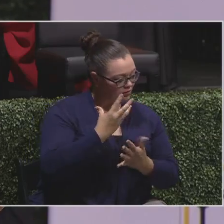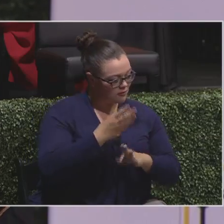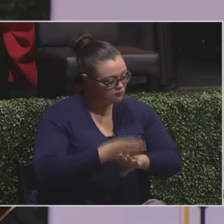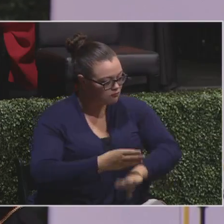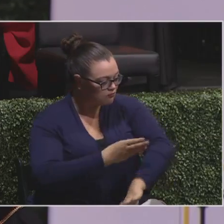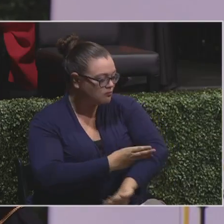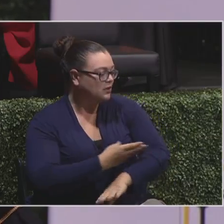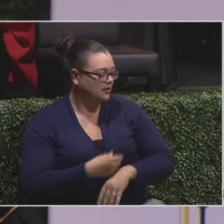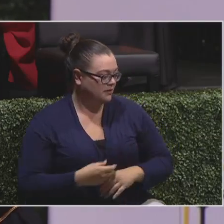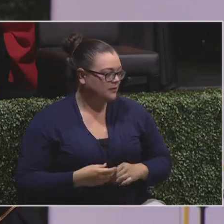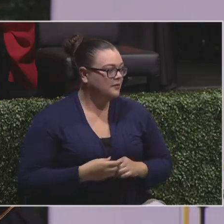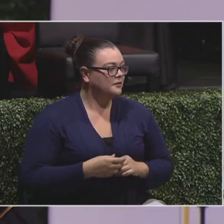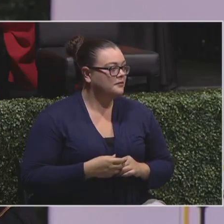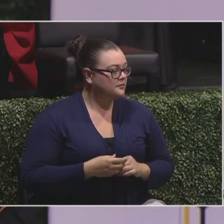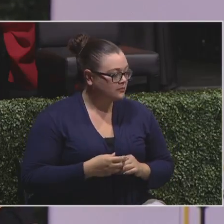LIFE BECAME FULL OF MORE POSSIBILITIES